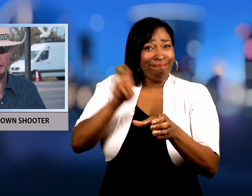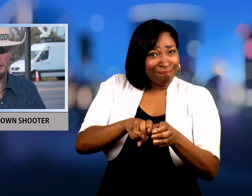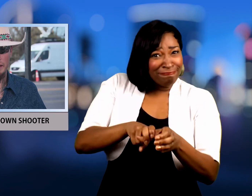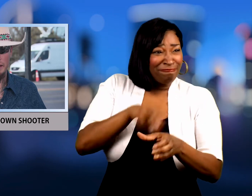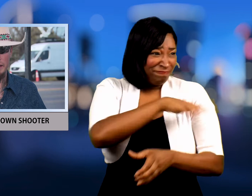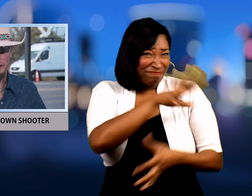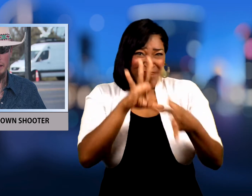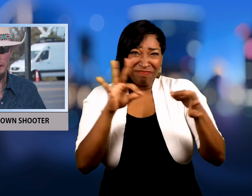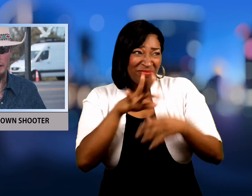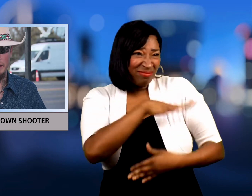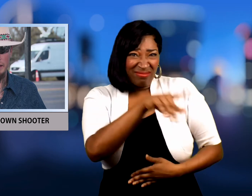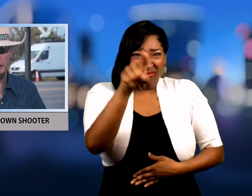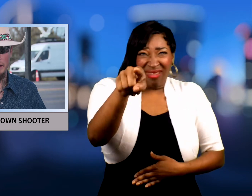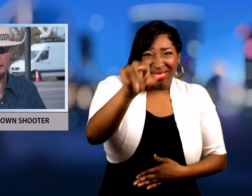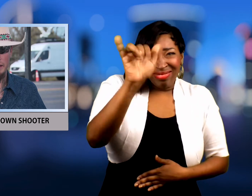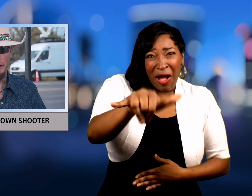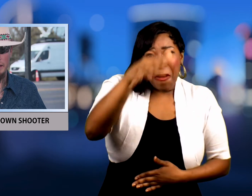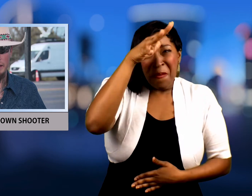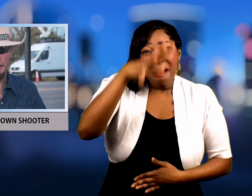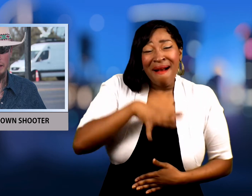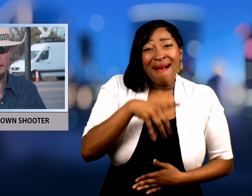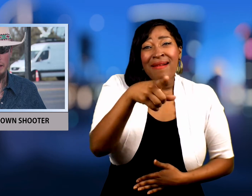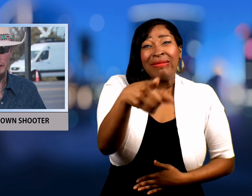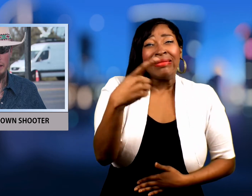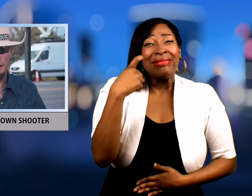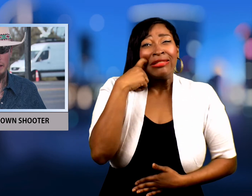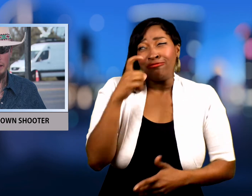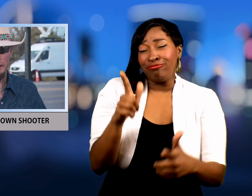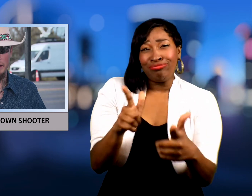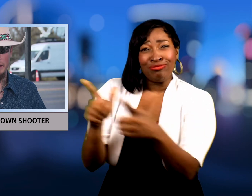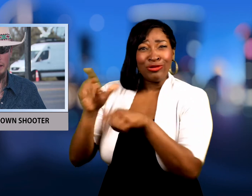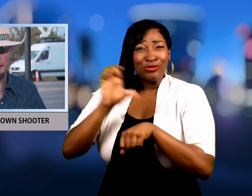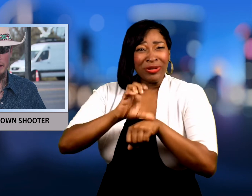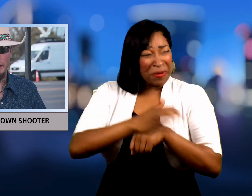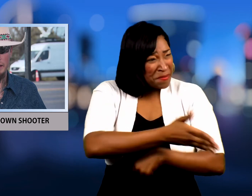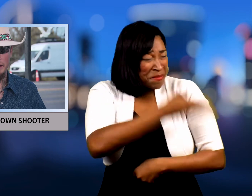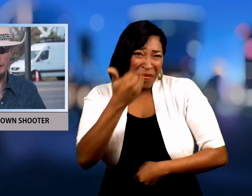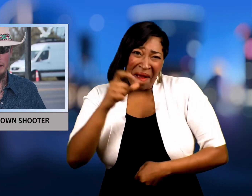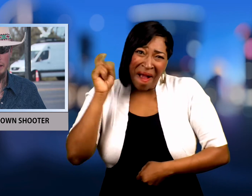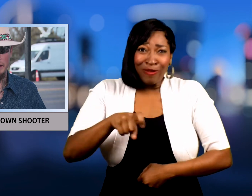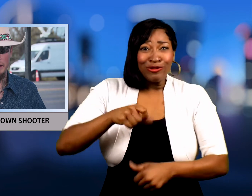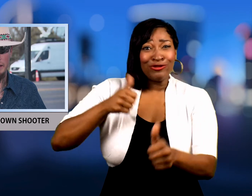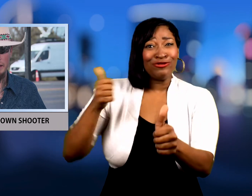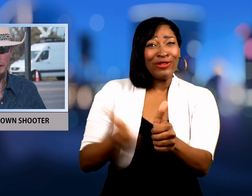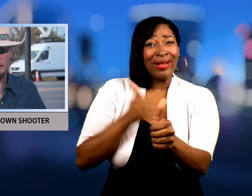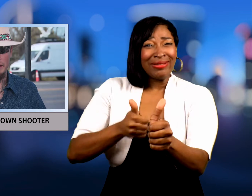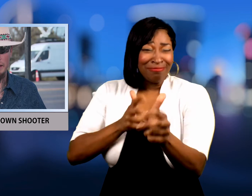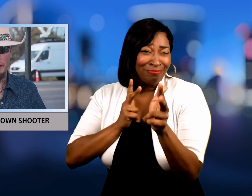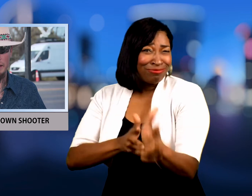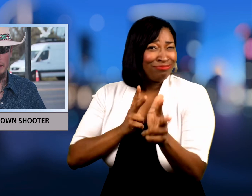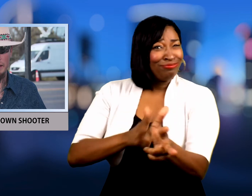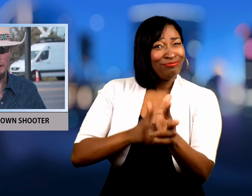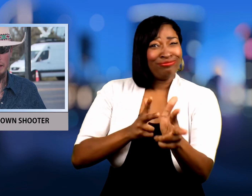"That man just shot up a church! We have got to chase him!"